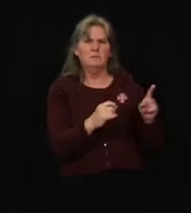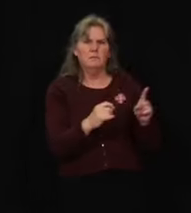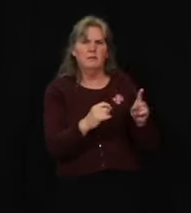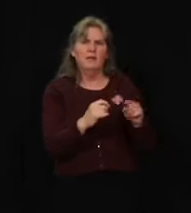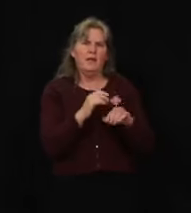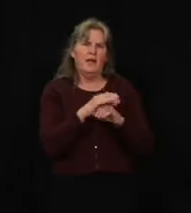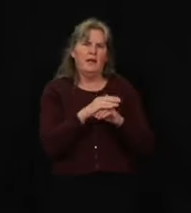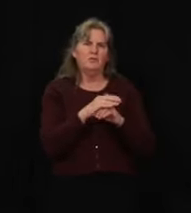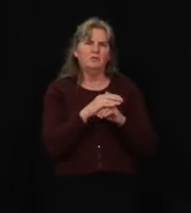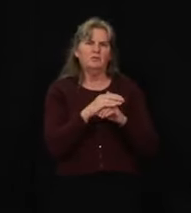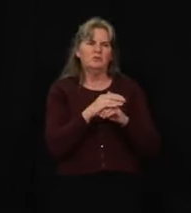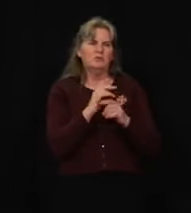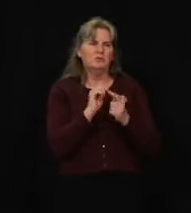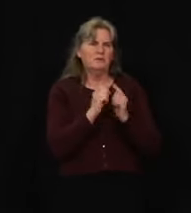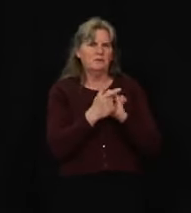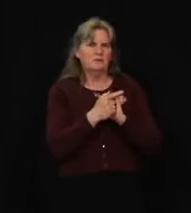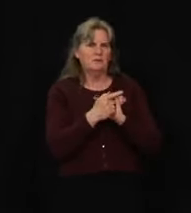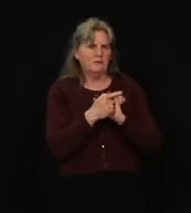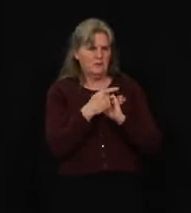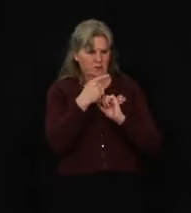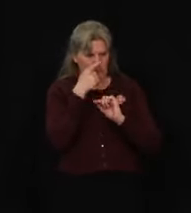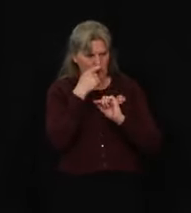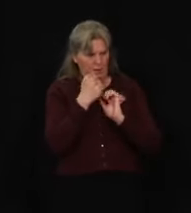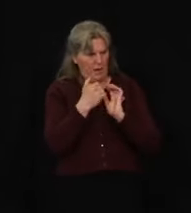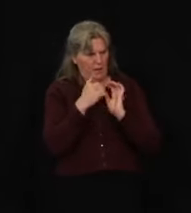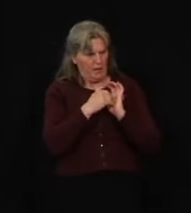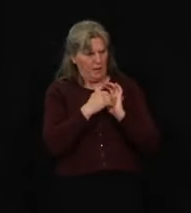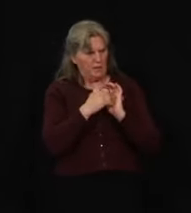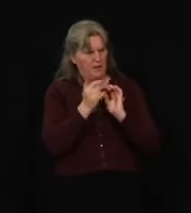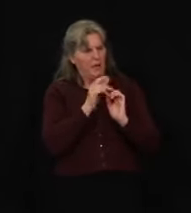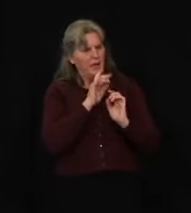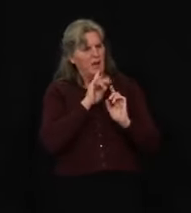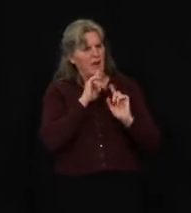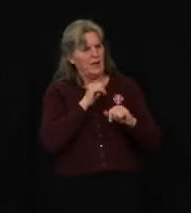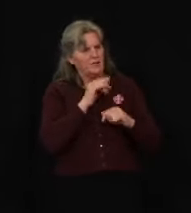the municipal and First Nations and territorial governments here